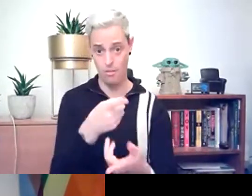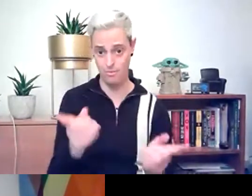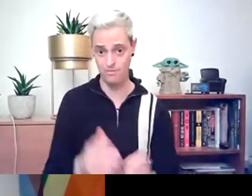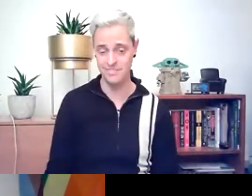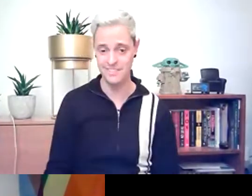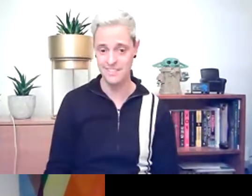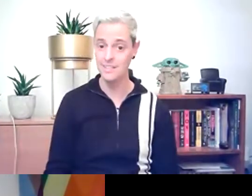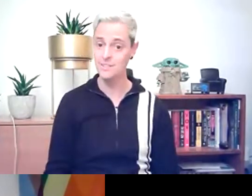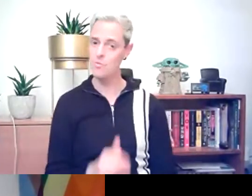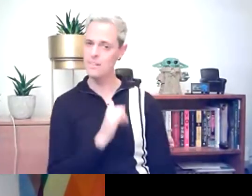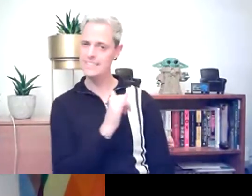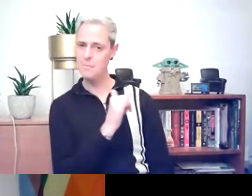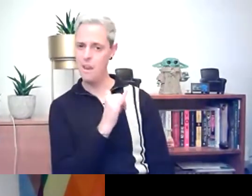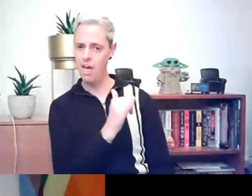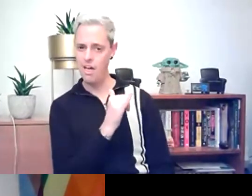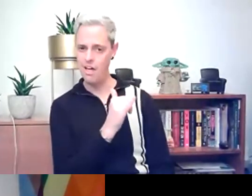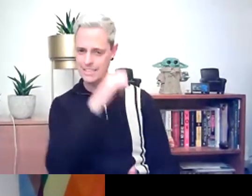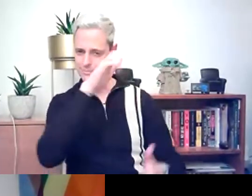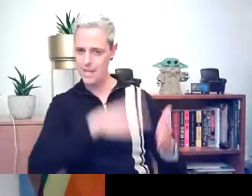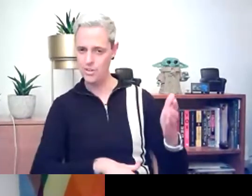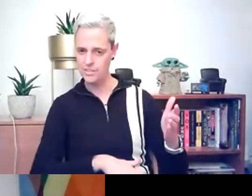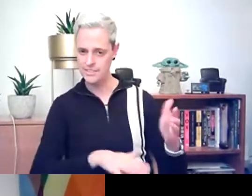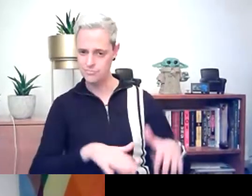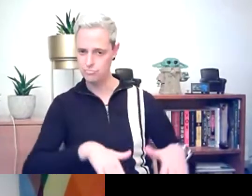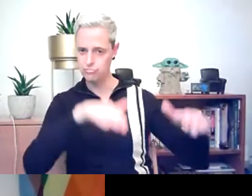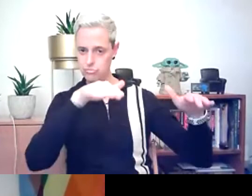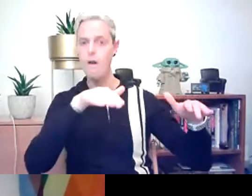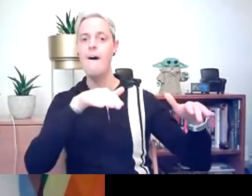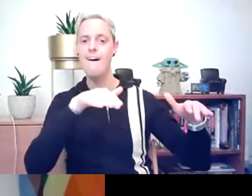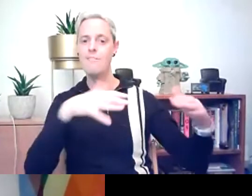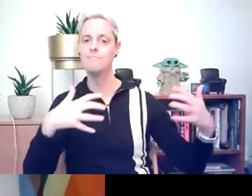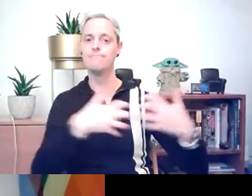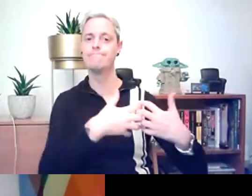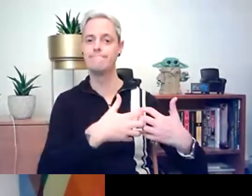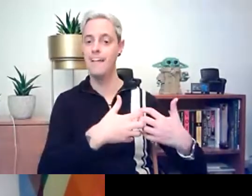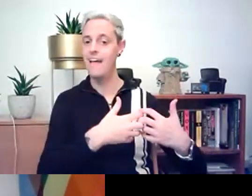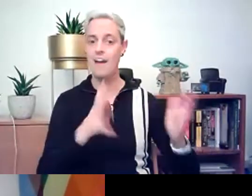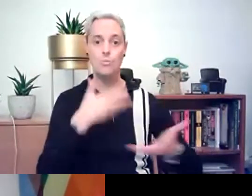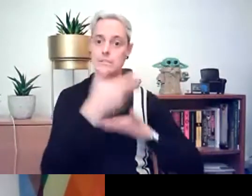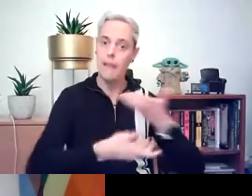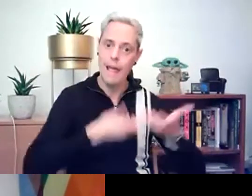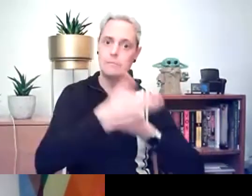18:49:48 experience because it cuts off things doesn't it. Yes, you know, less explaining that you have to do, especially if you do end up having to pay for it.